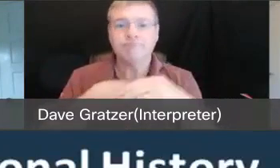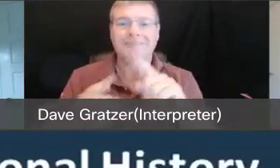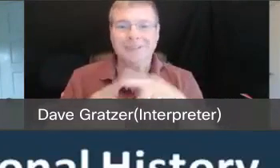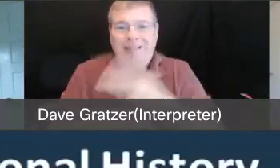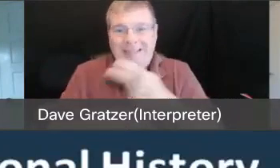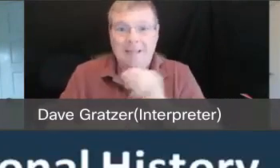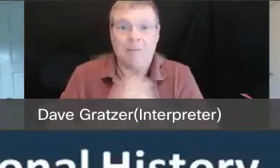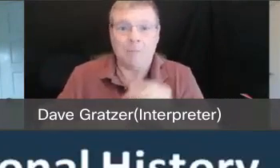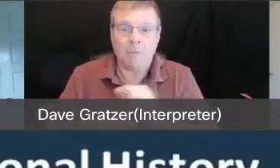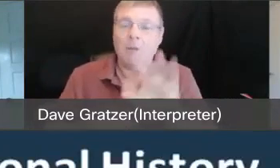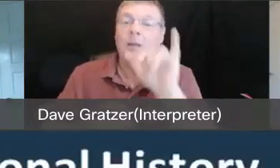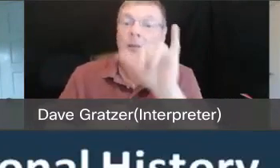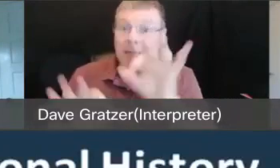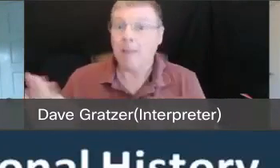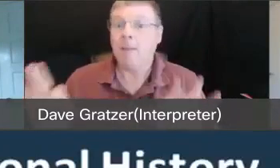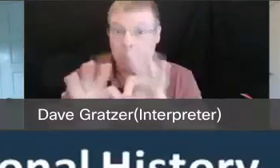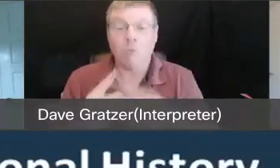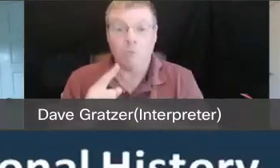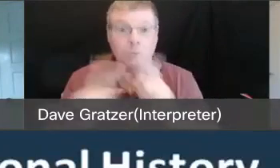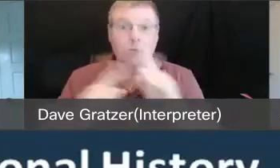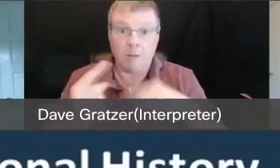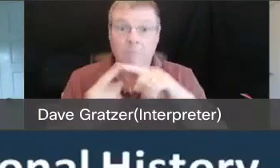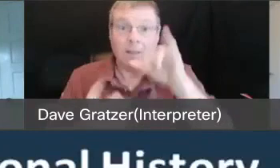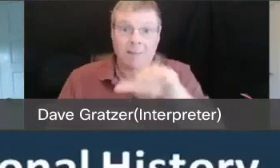it's important to talk about that in the MSR so that